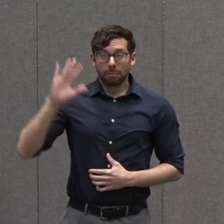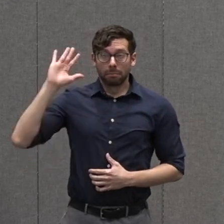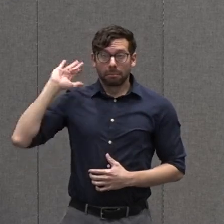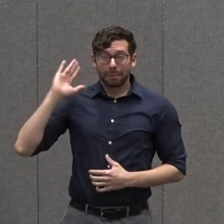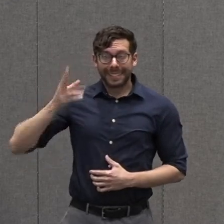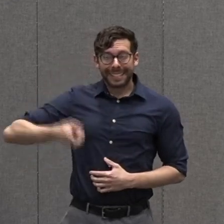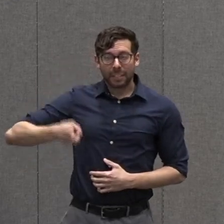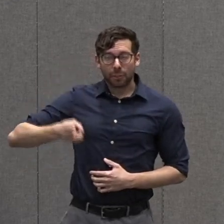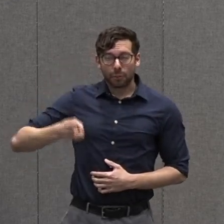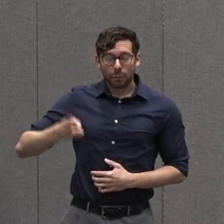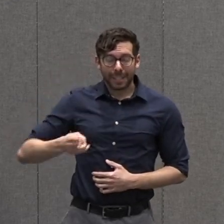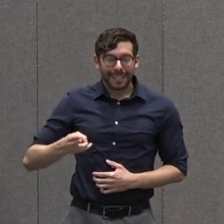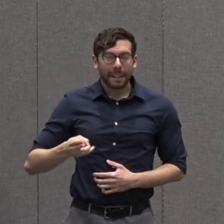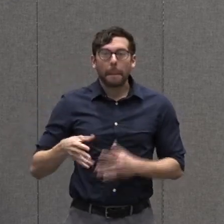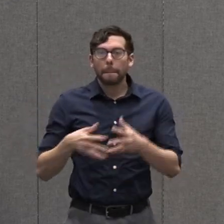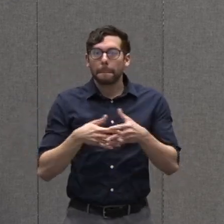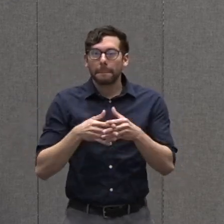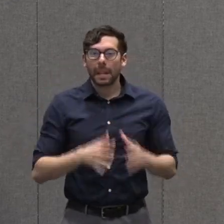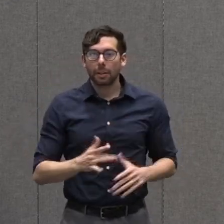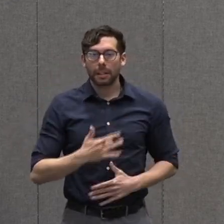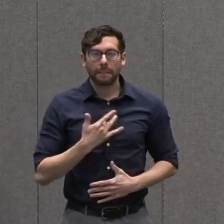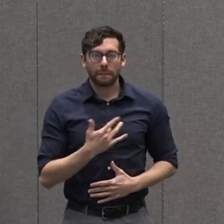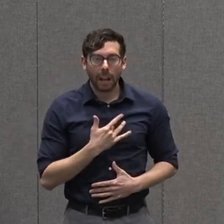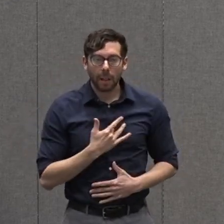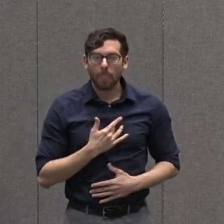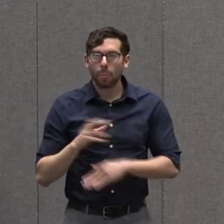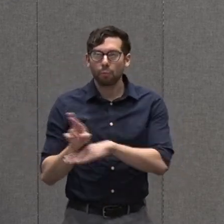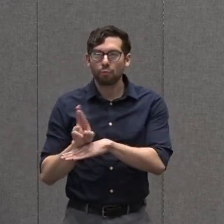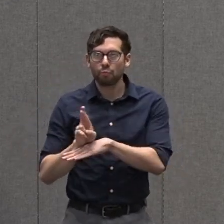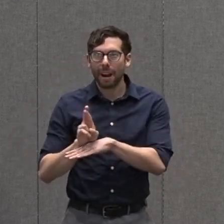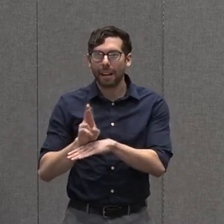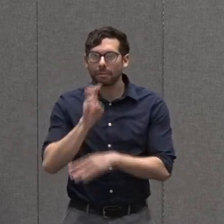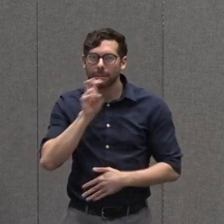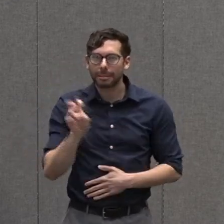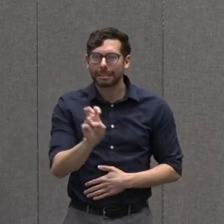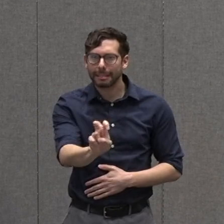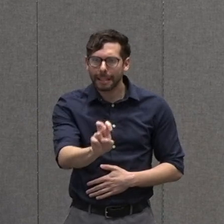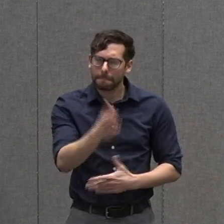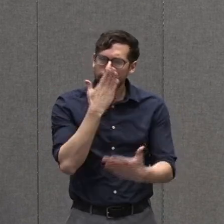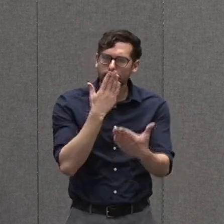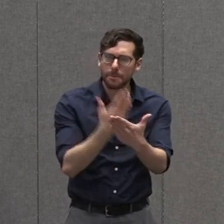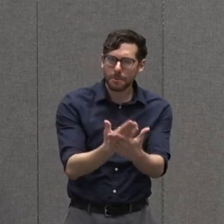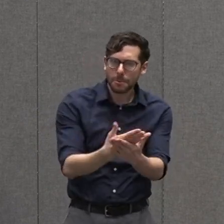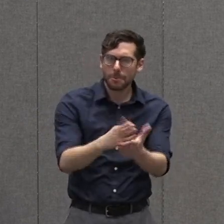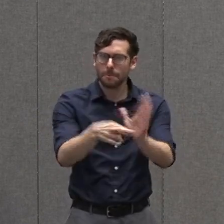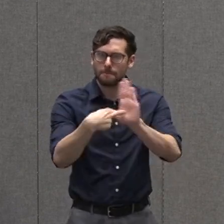made a wonderful symbol for this country. They thought that, like a rattlesnake,